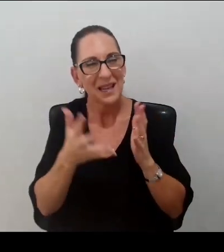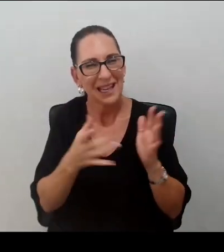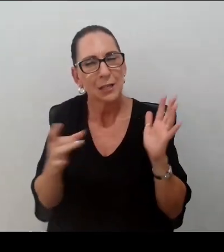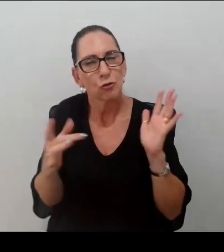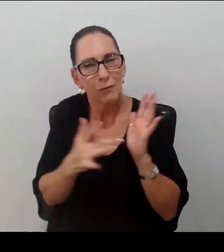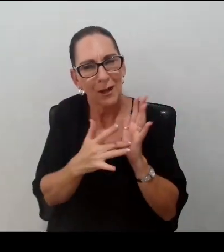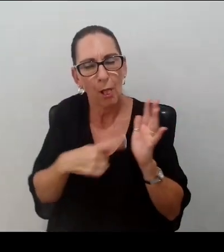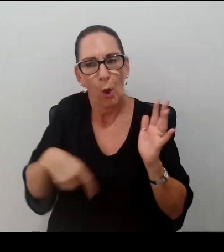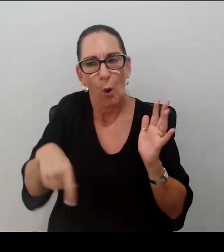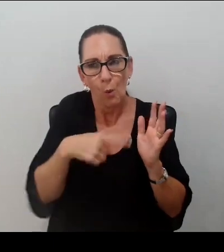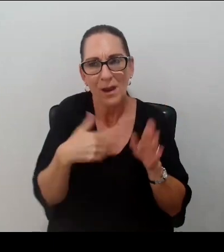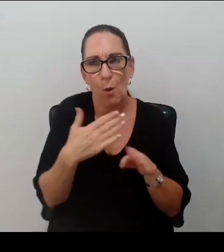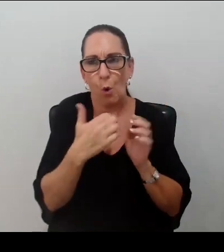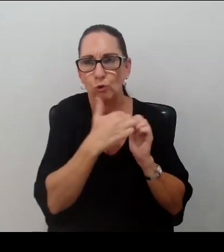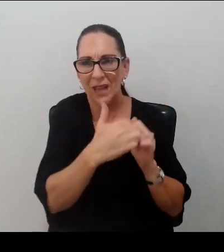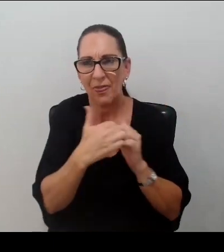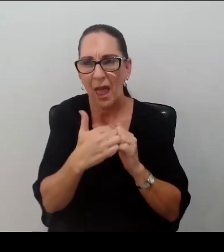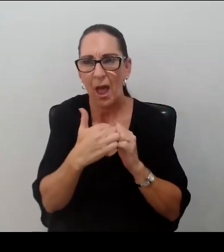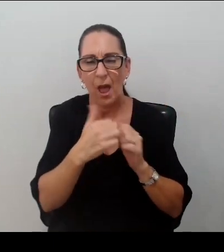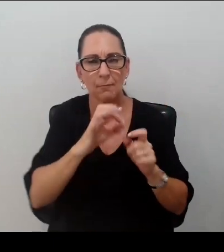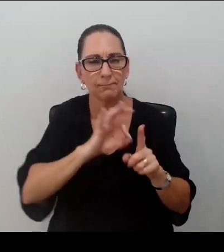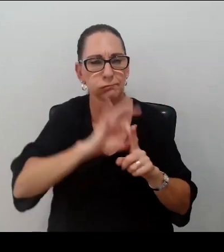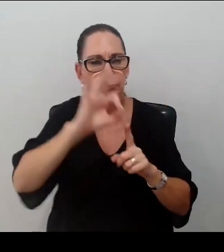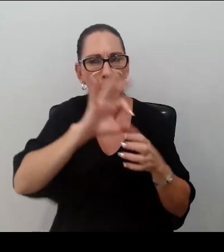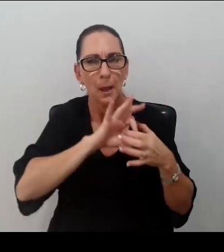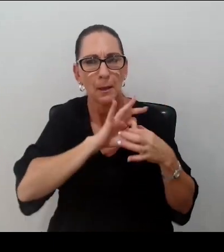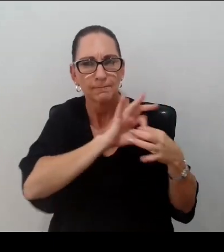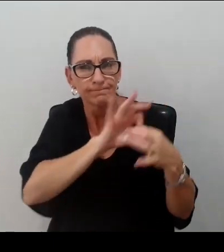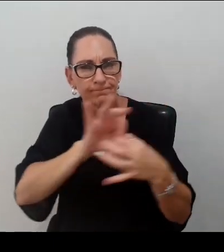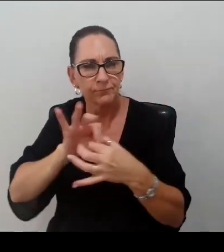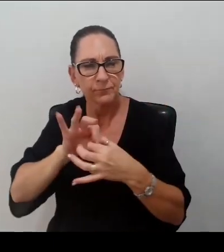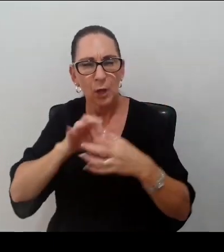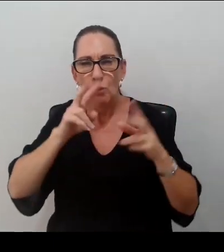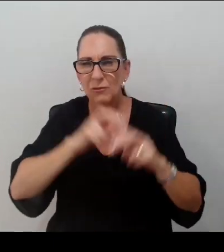and strengthen our partnerships and linkages across research, advocacy,